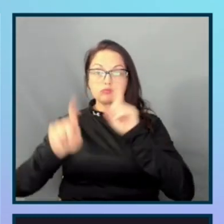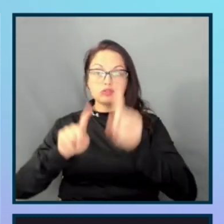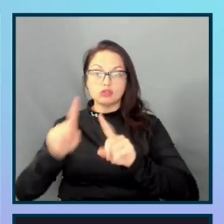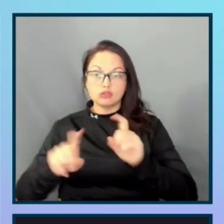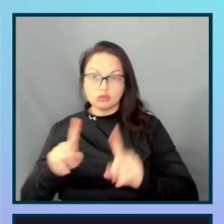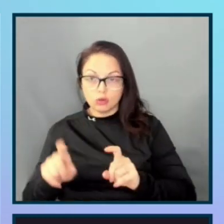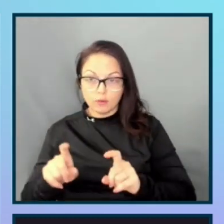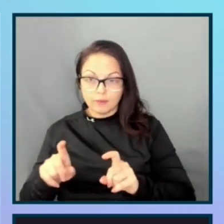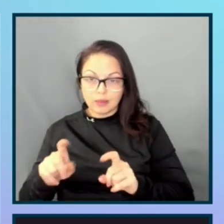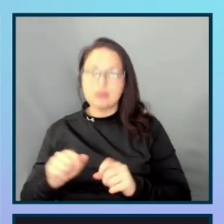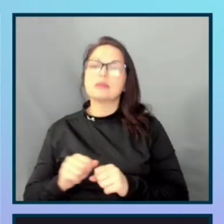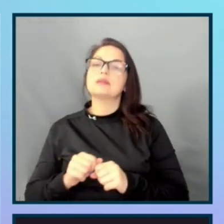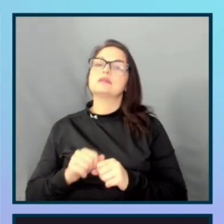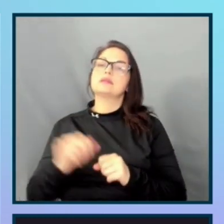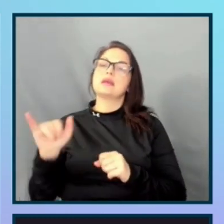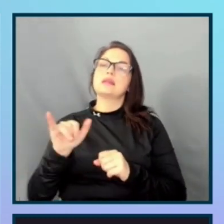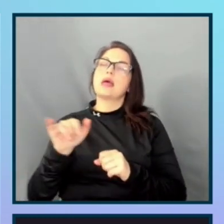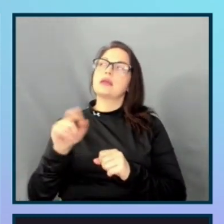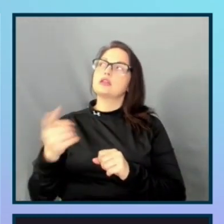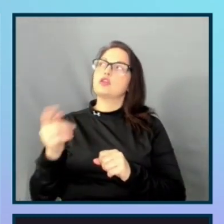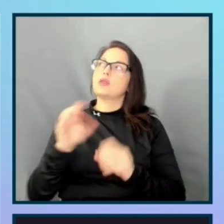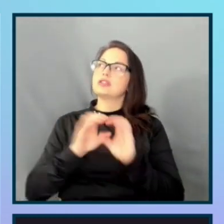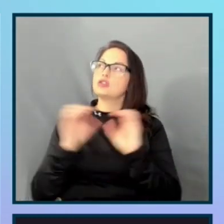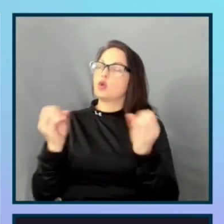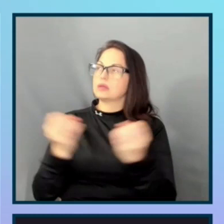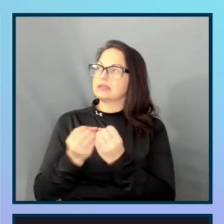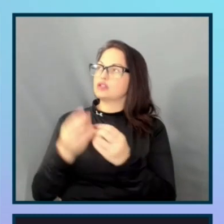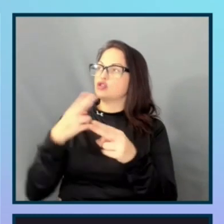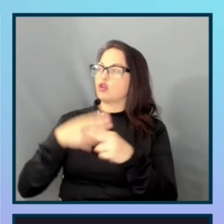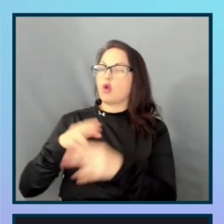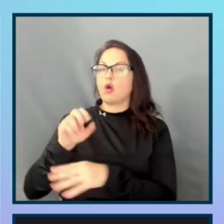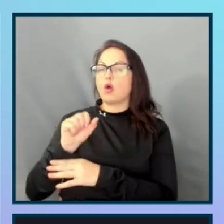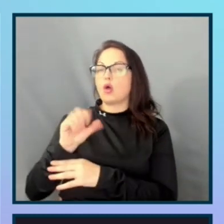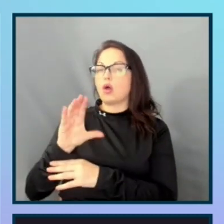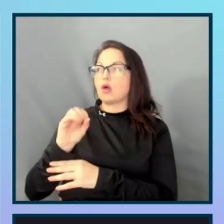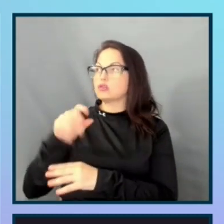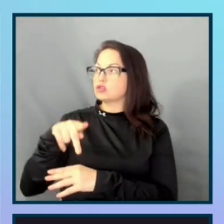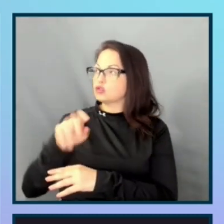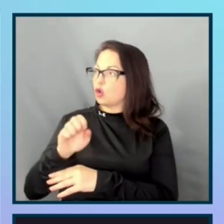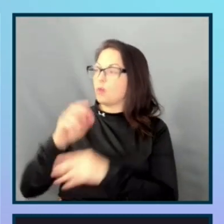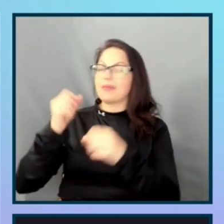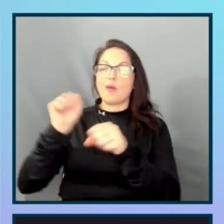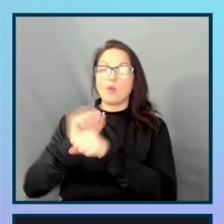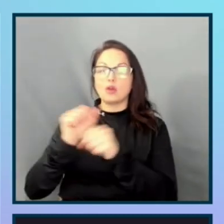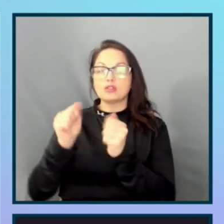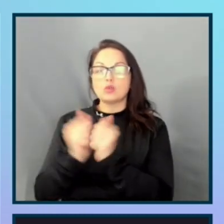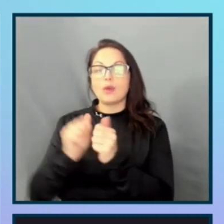we have an organization called Scope, who works in the third sector, who do brilliant work on producing aggregated data